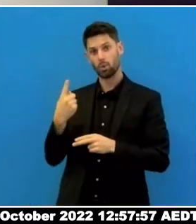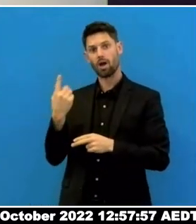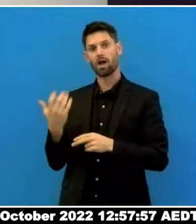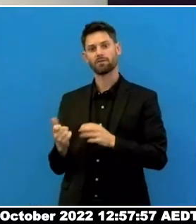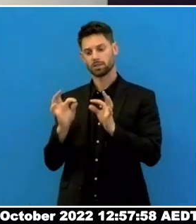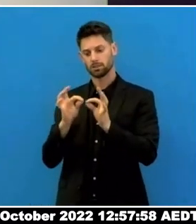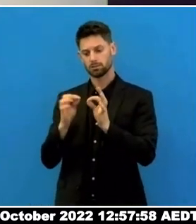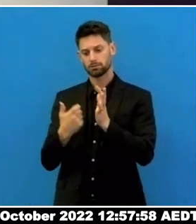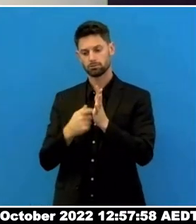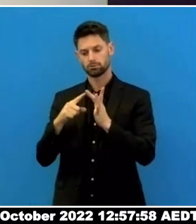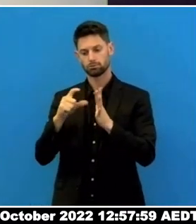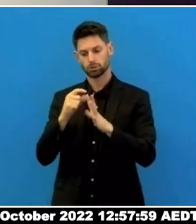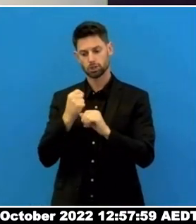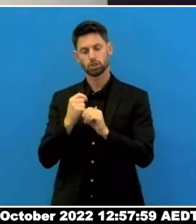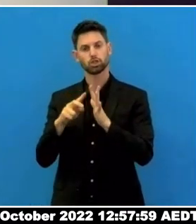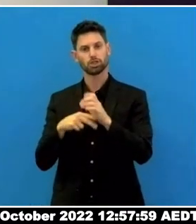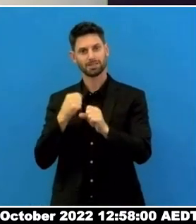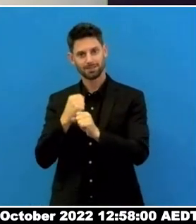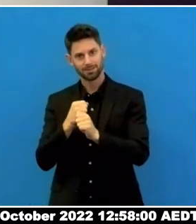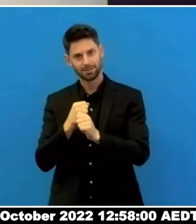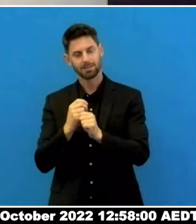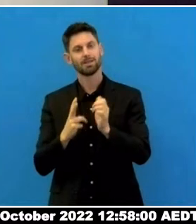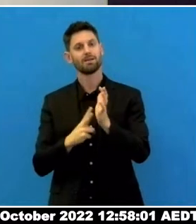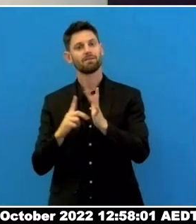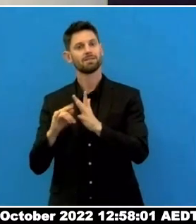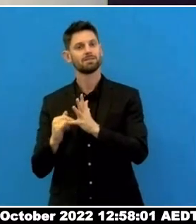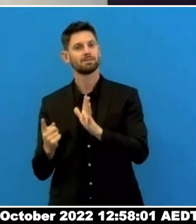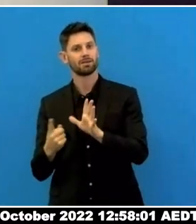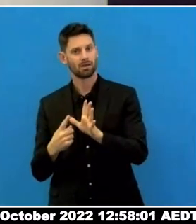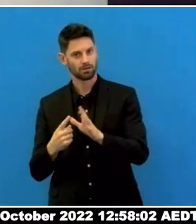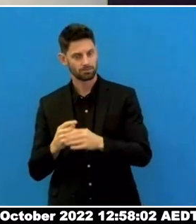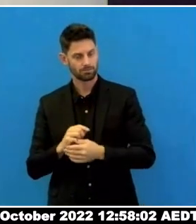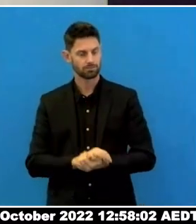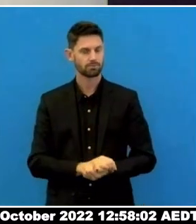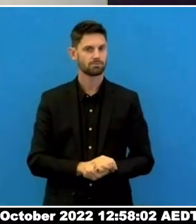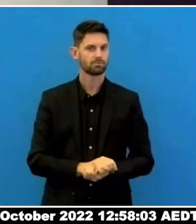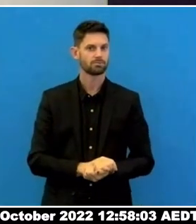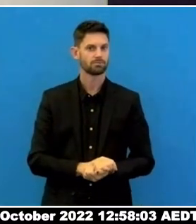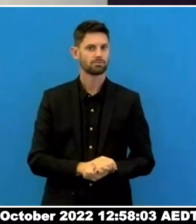In other material that's been presented by CaLD groups and submissions,